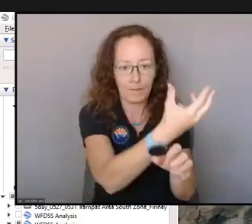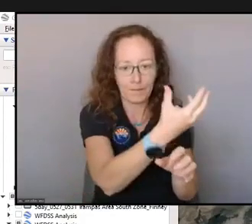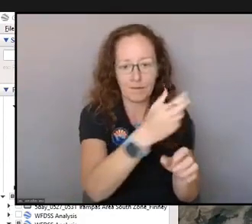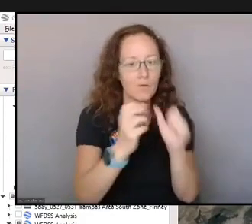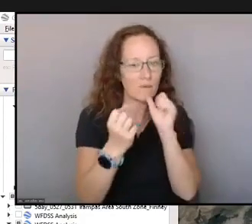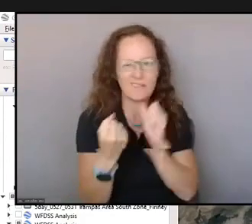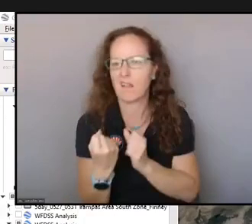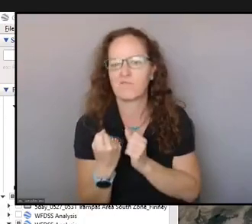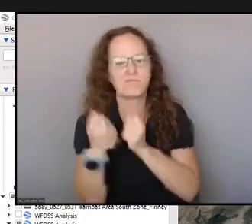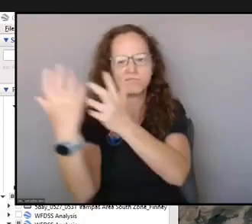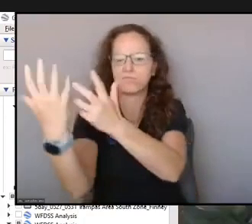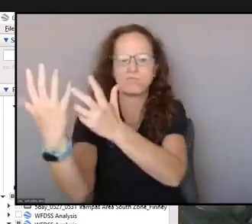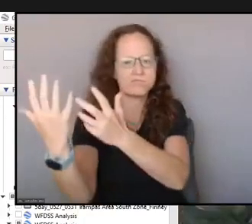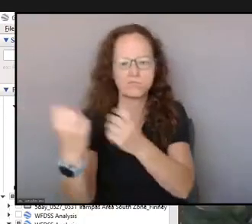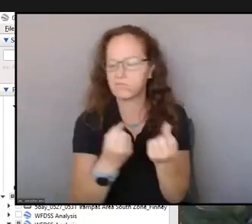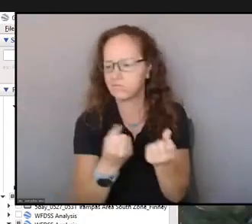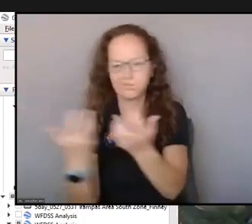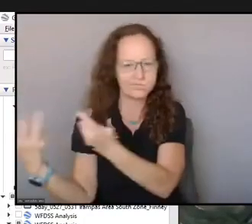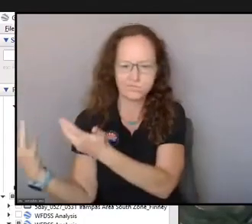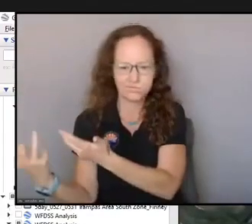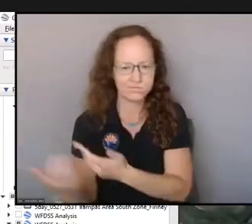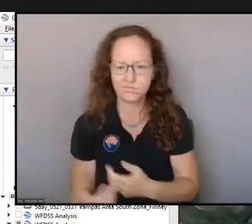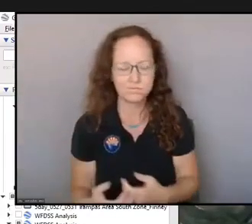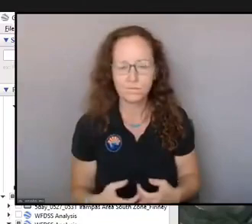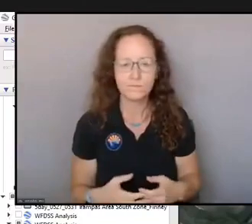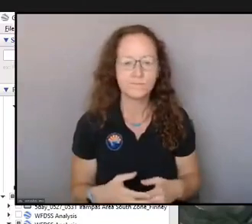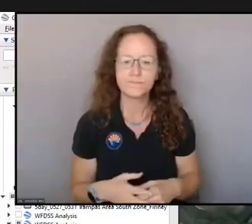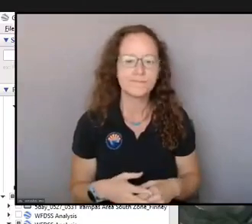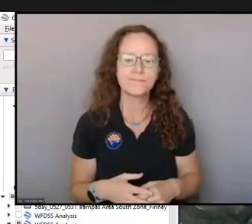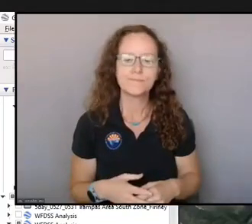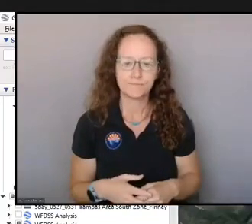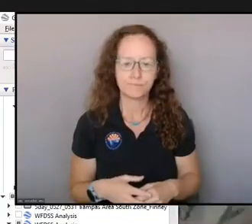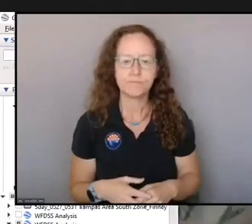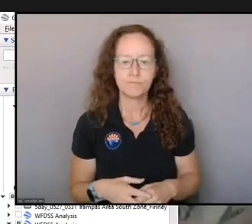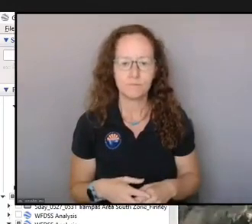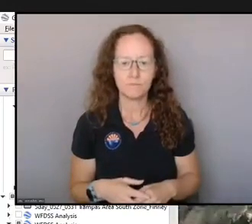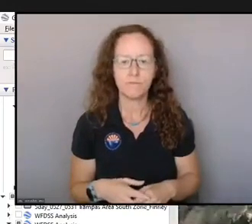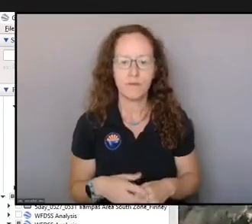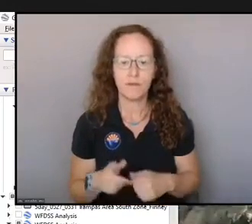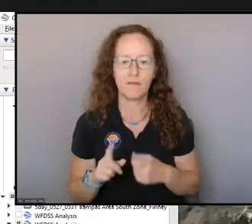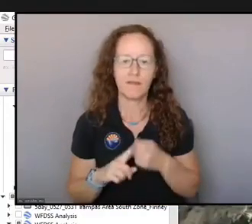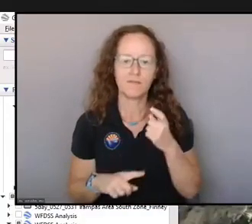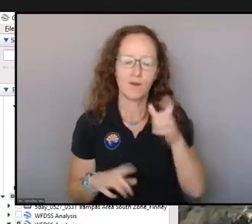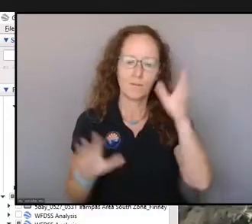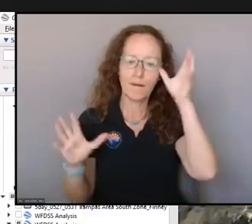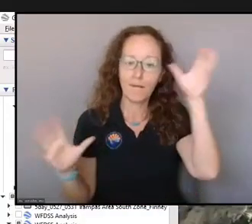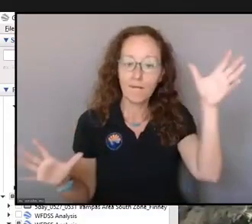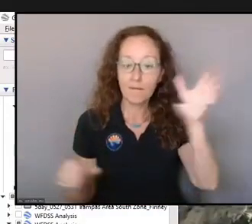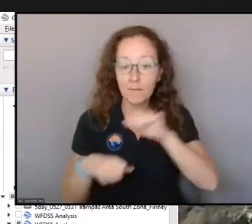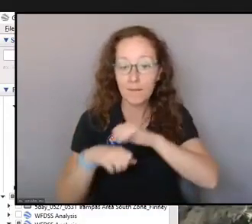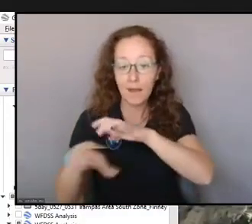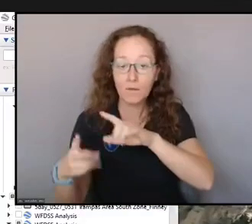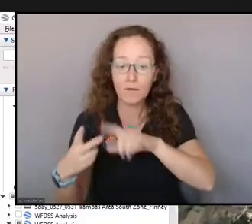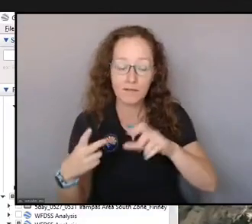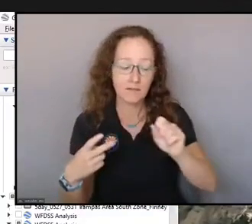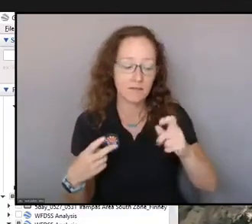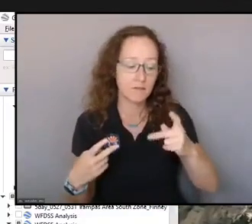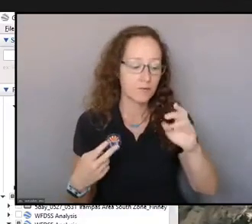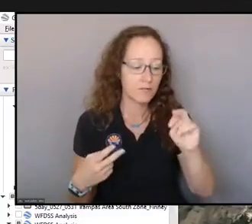MAKE BIG RUNS OUT TO THE WEST. YOU CAN SEE THAT UP AND DOWN FROM ELK MOUNTAIN, SPRING MOUNTAIN AREA.